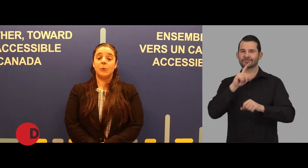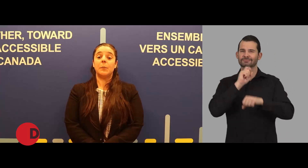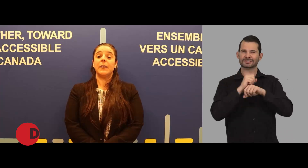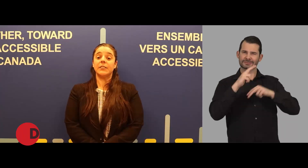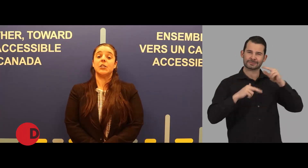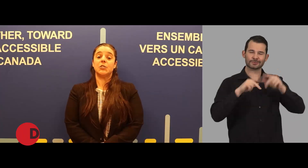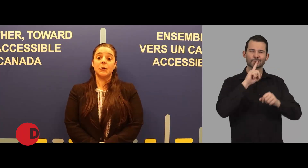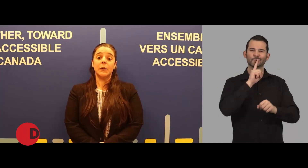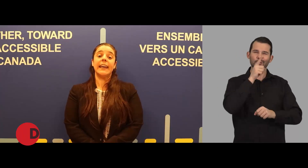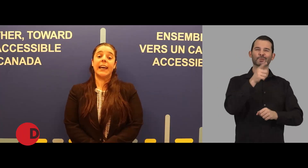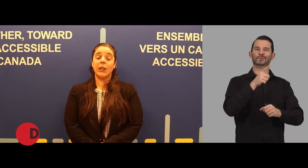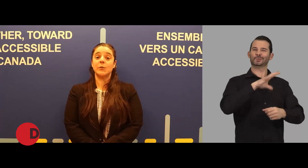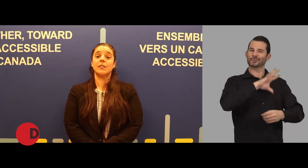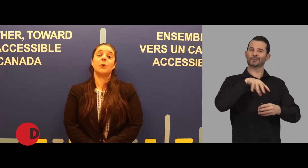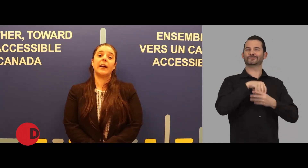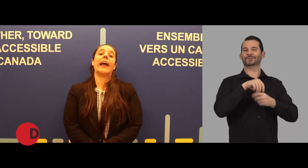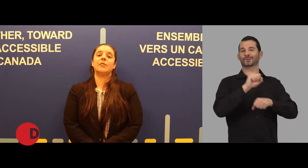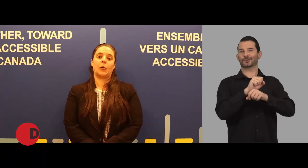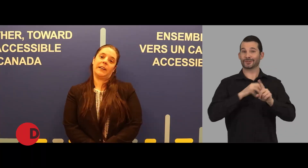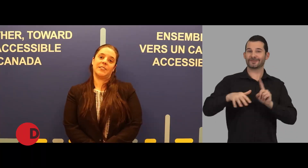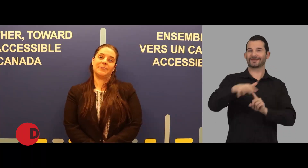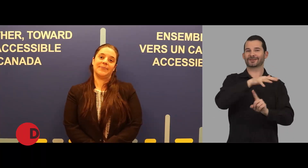and built a truly inclusive work environment.